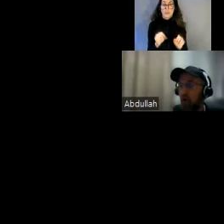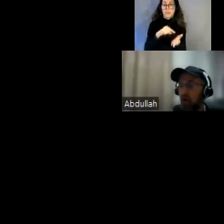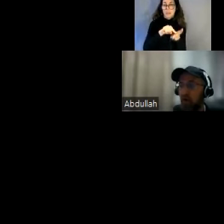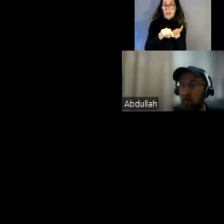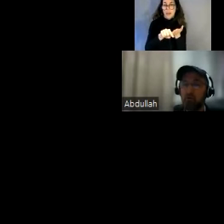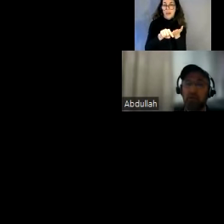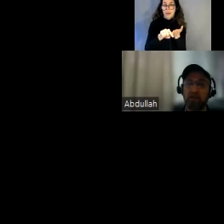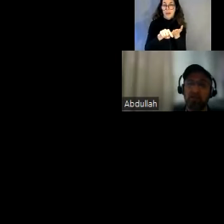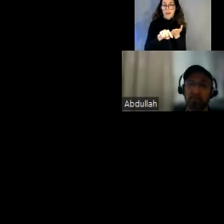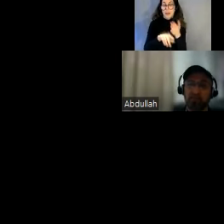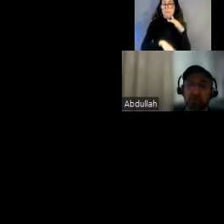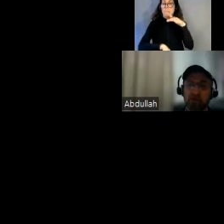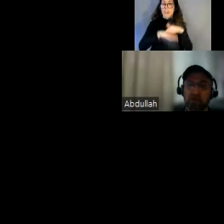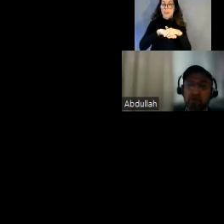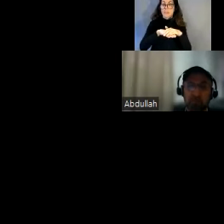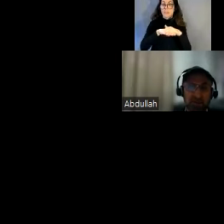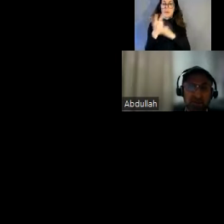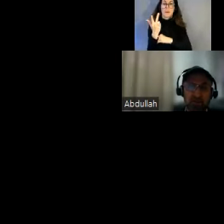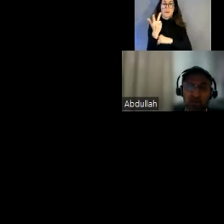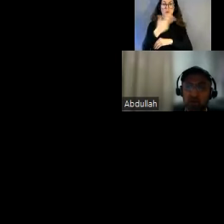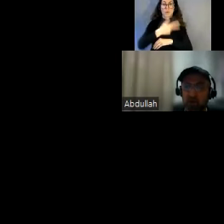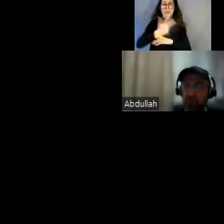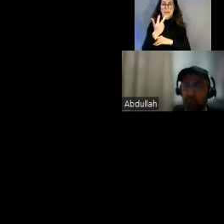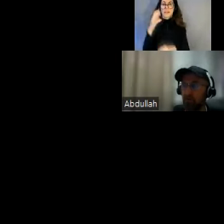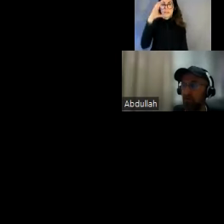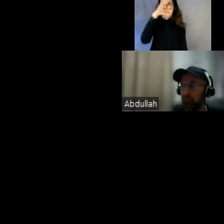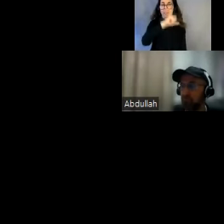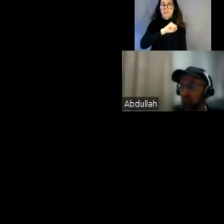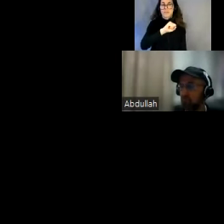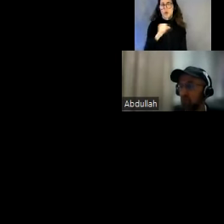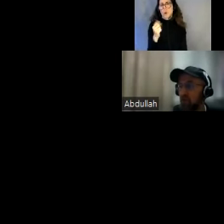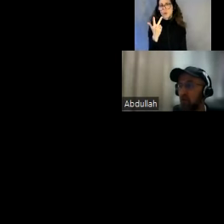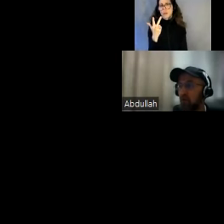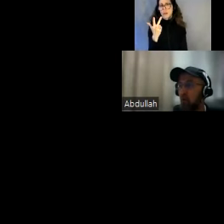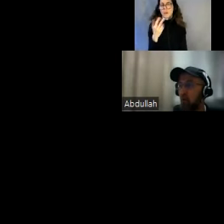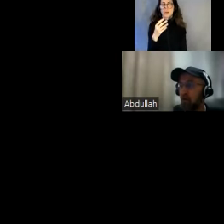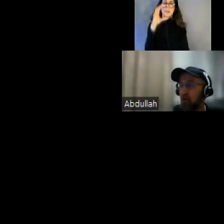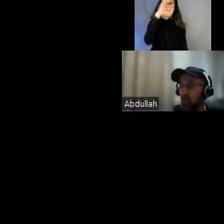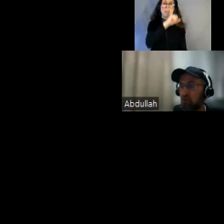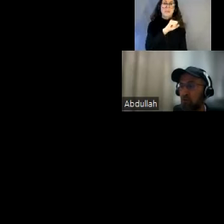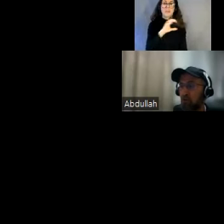conditions. If these conditions are met, that